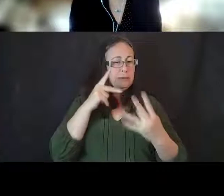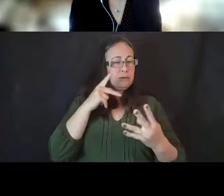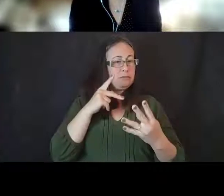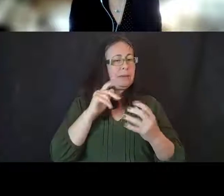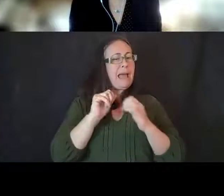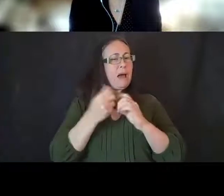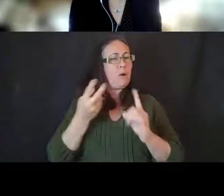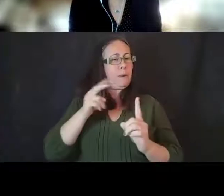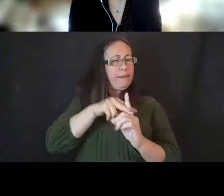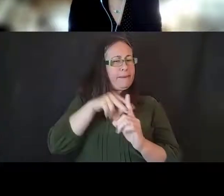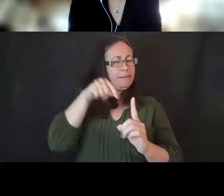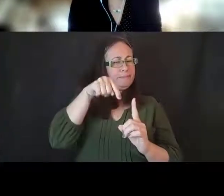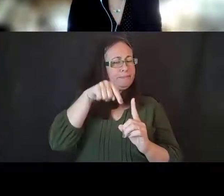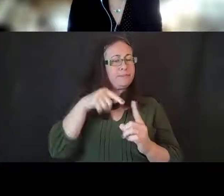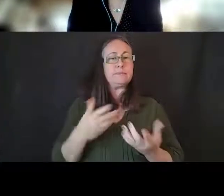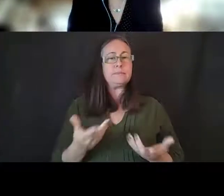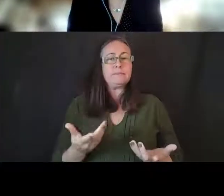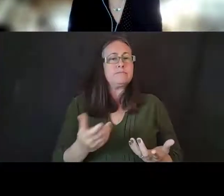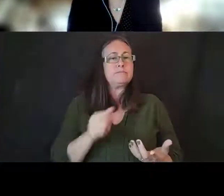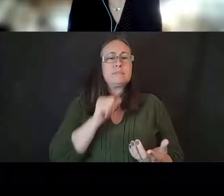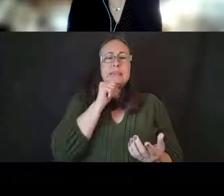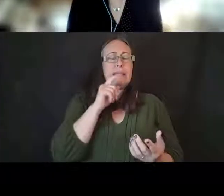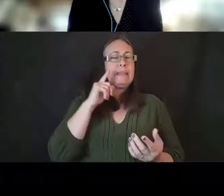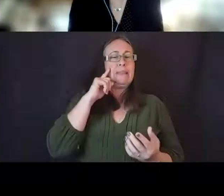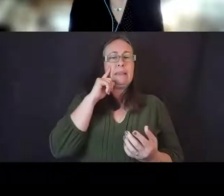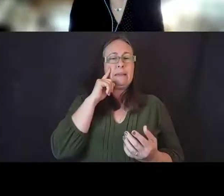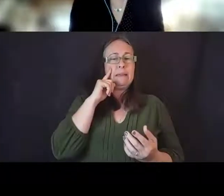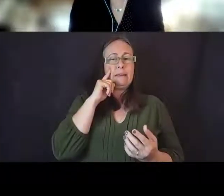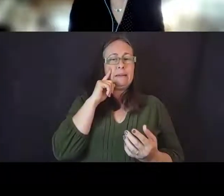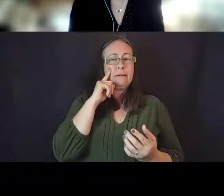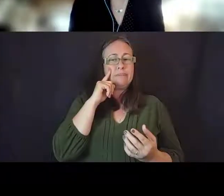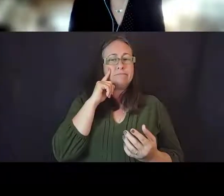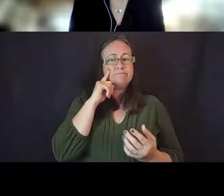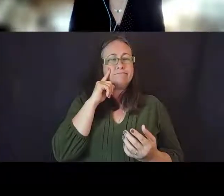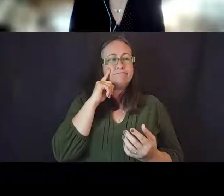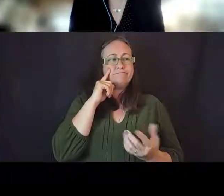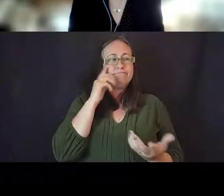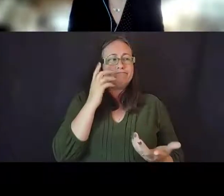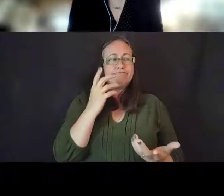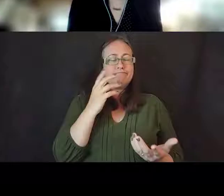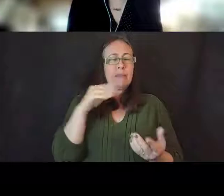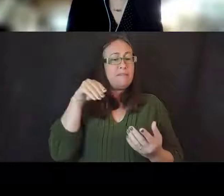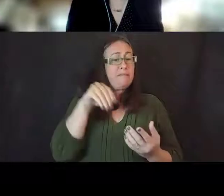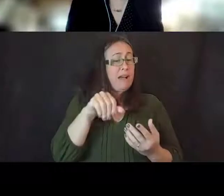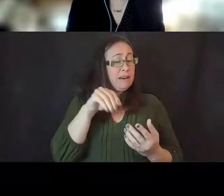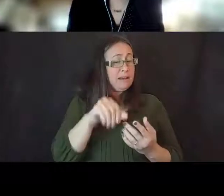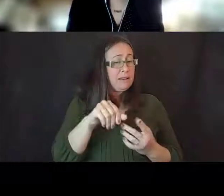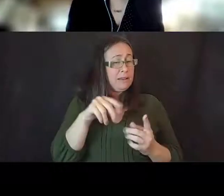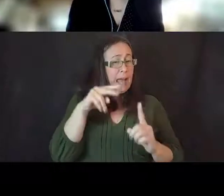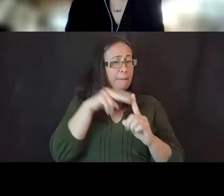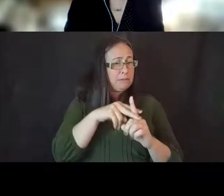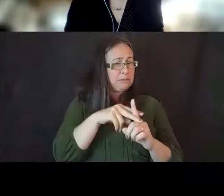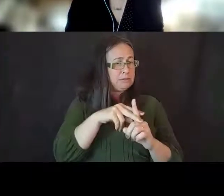And so we don't think that we're funding applications that were not rigorous in the past,